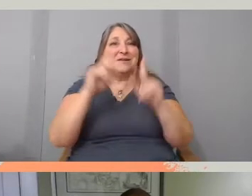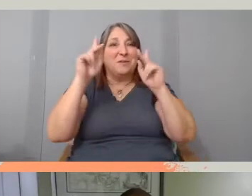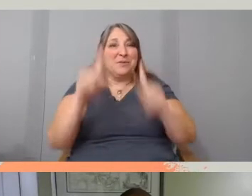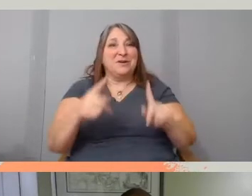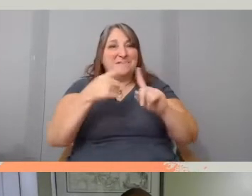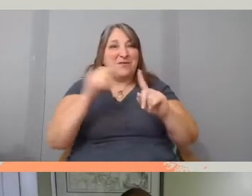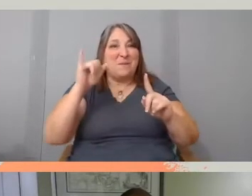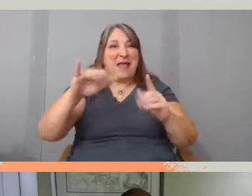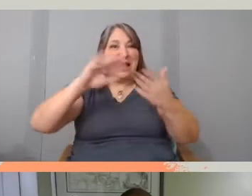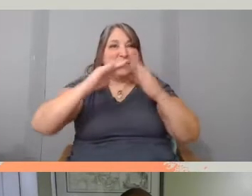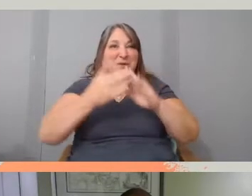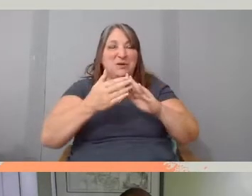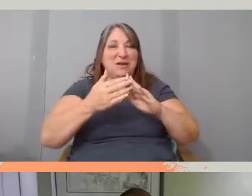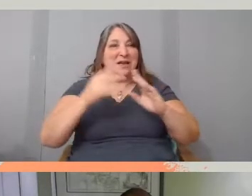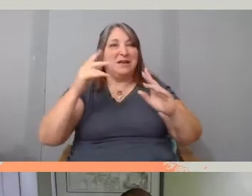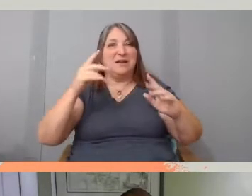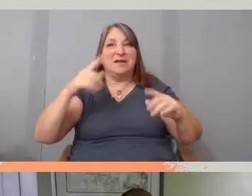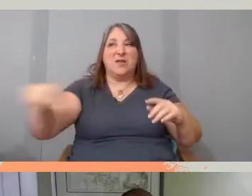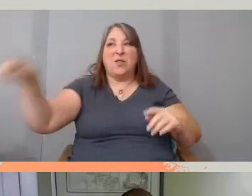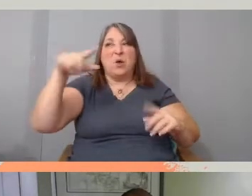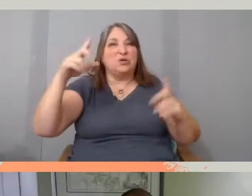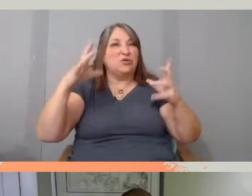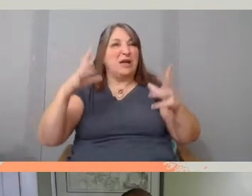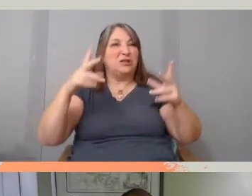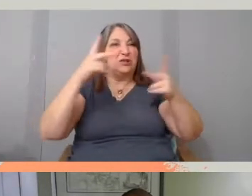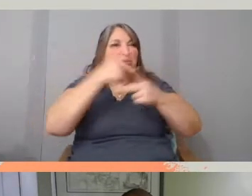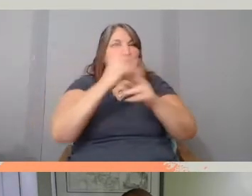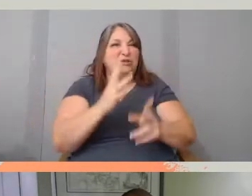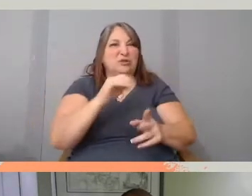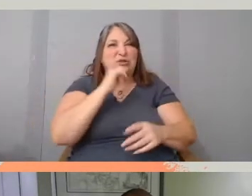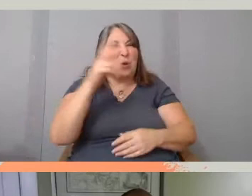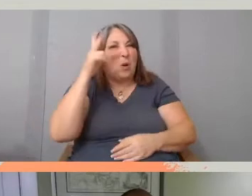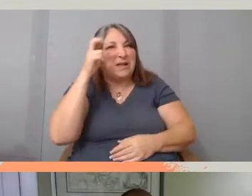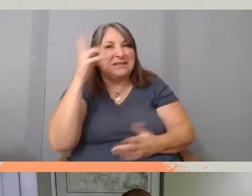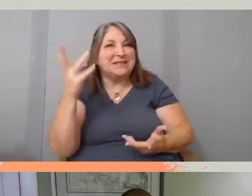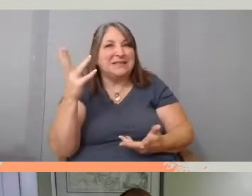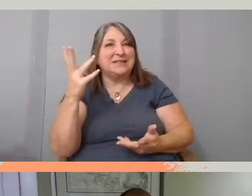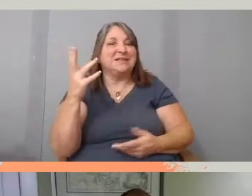I think the most important thing is like looking at, you know, this AE, this assistant editor or